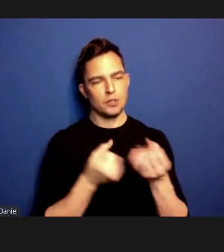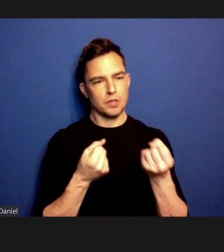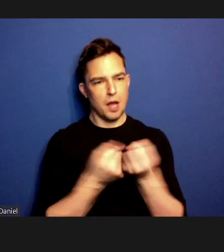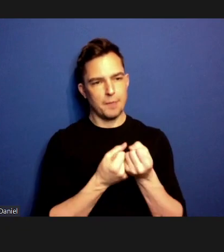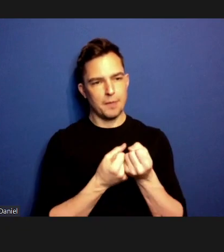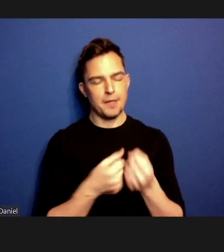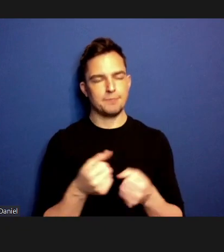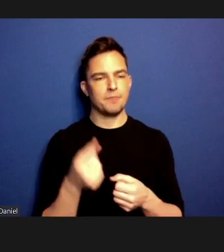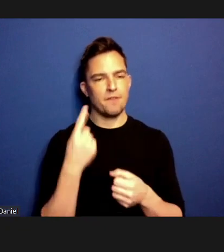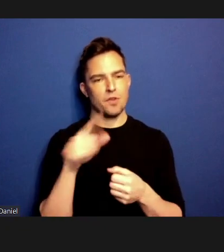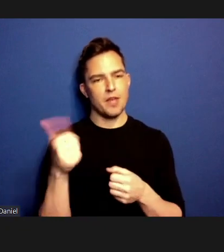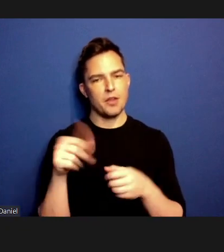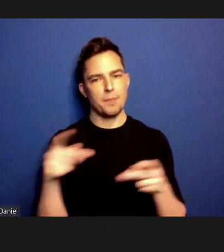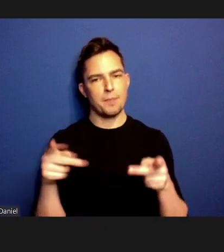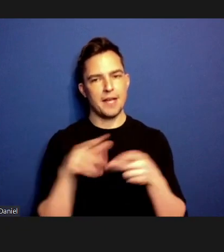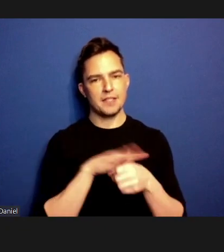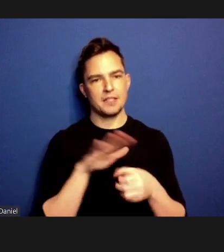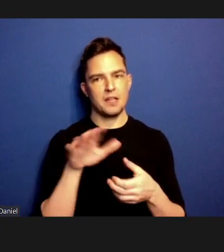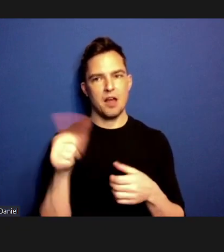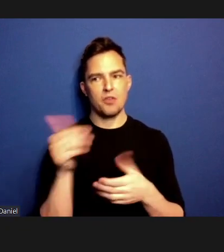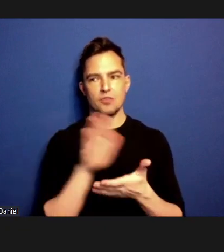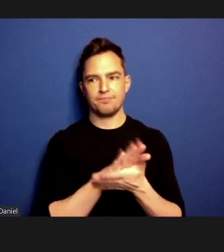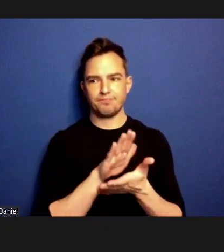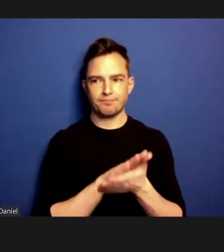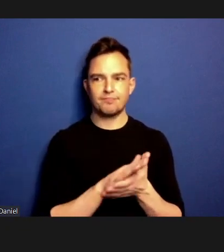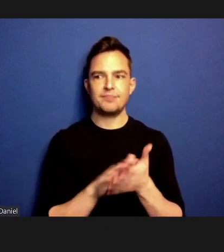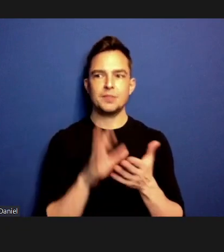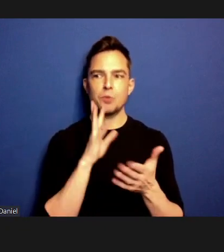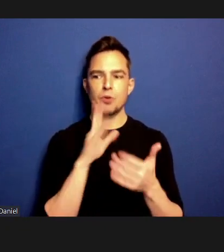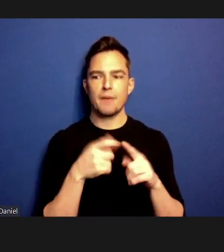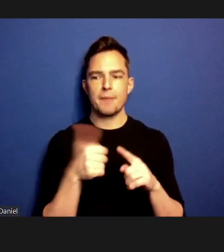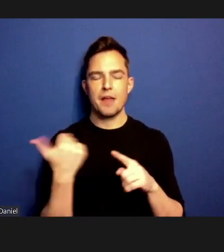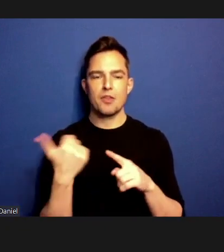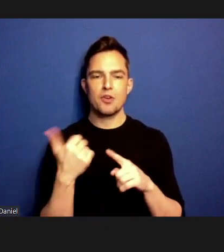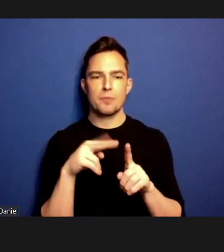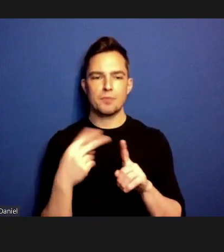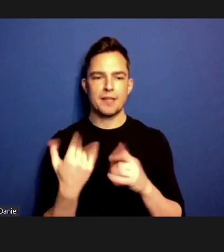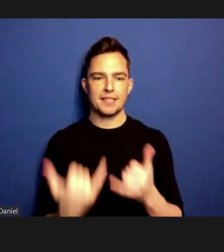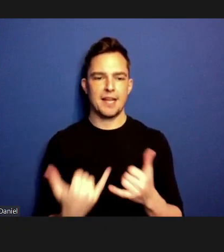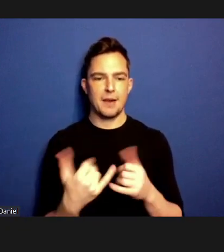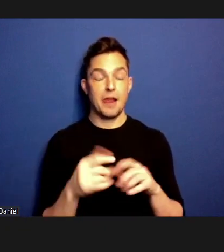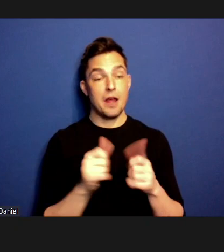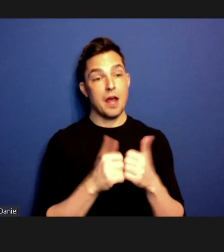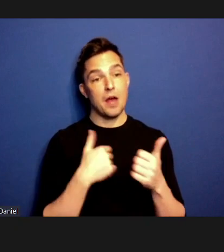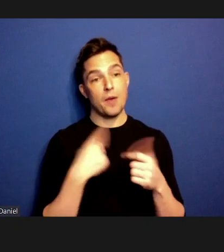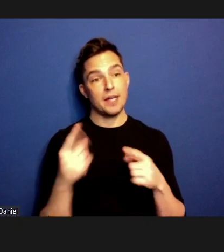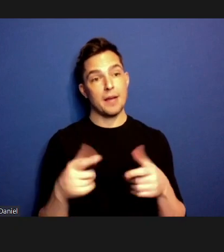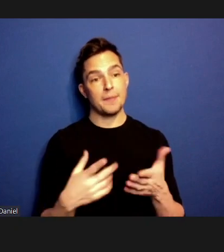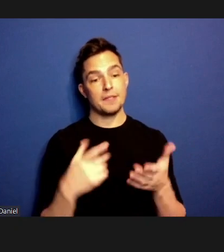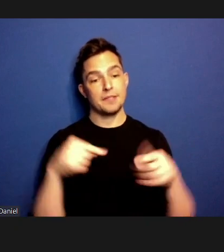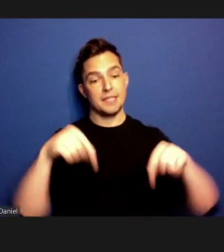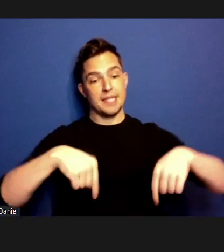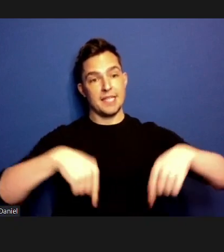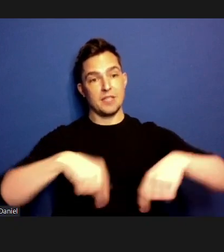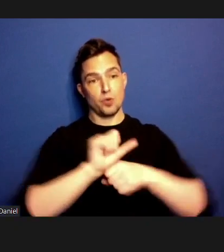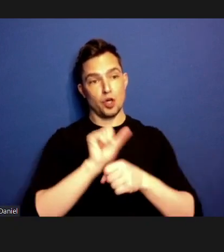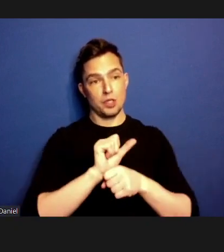spoken about from the different lenses today. How I come to this work, I should say, because